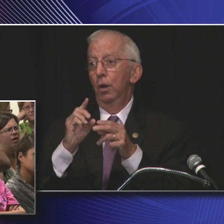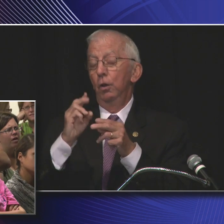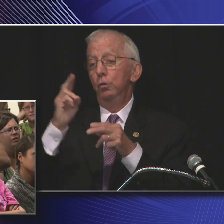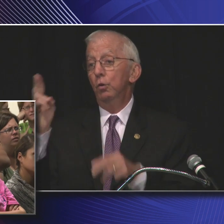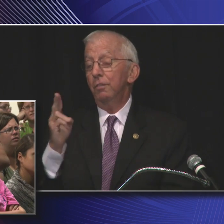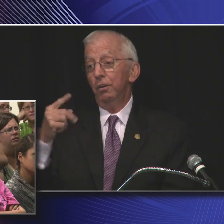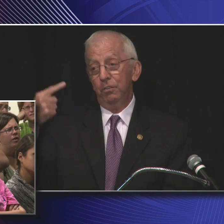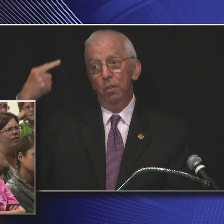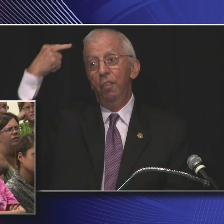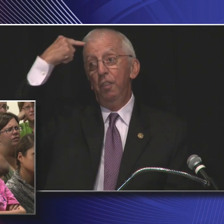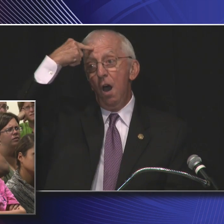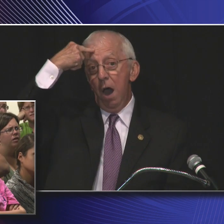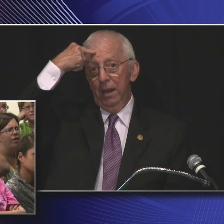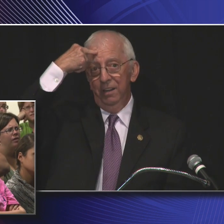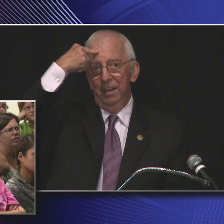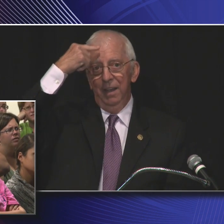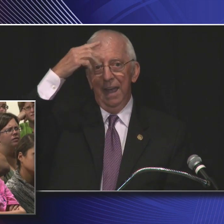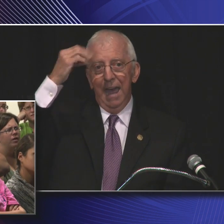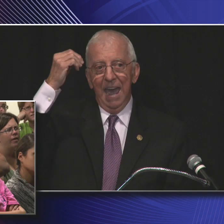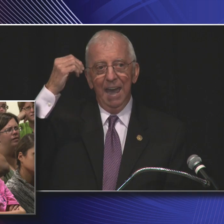universal thought.